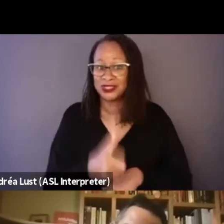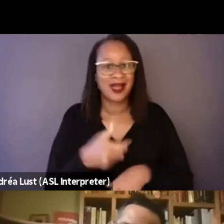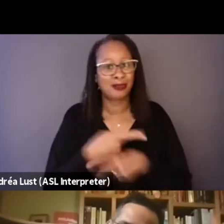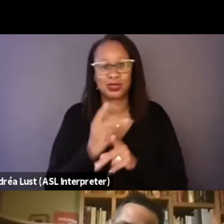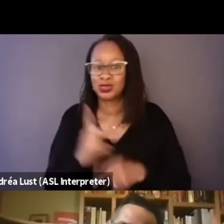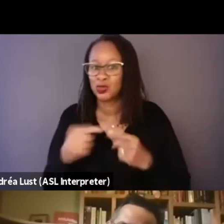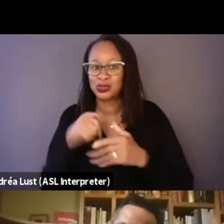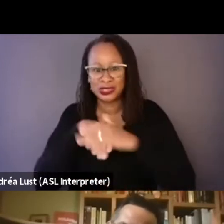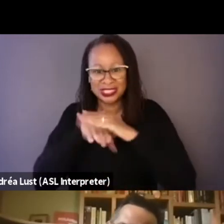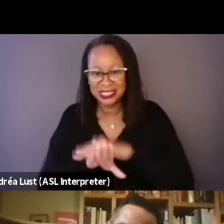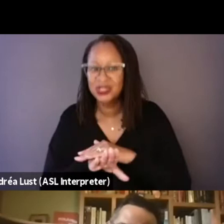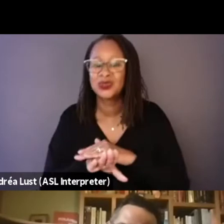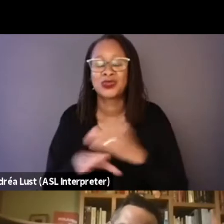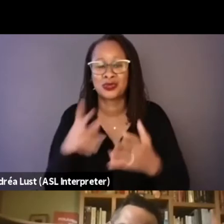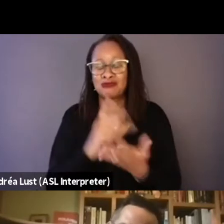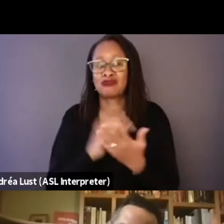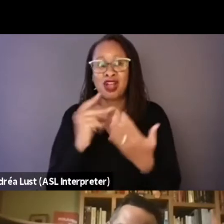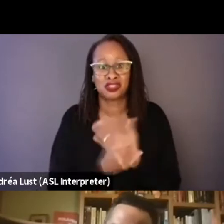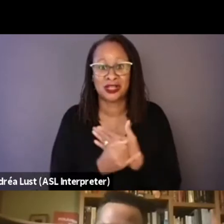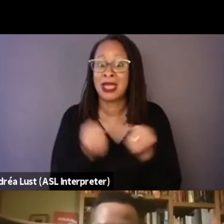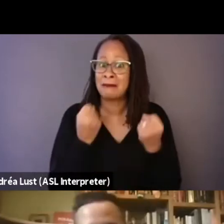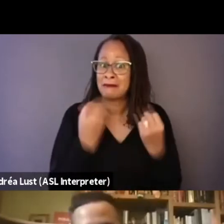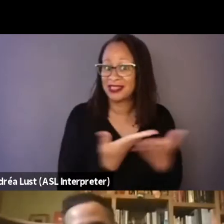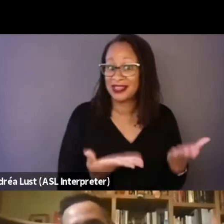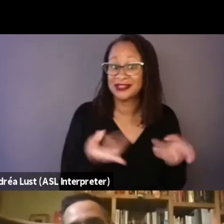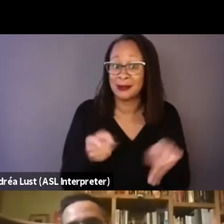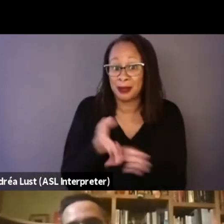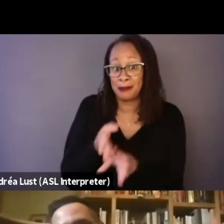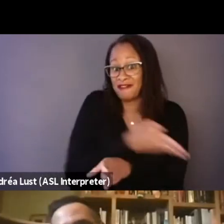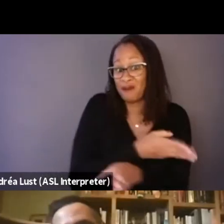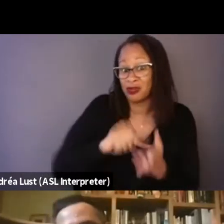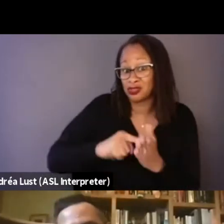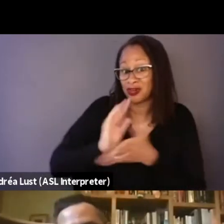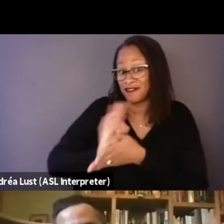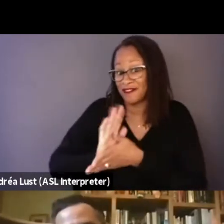So multiple things happened prior to filming. So the filming, everything was fine,